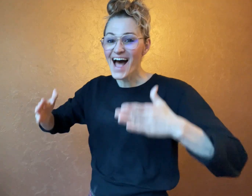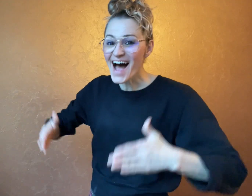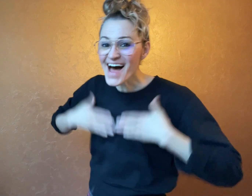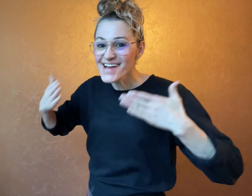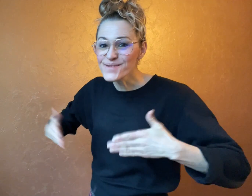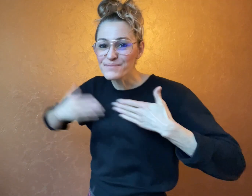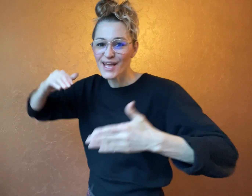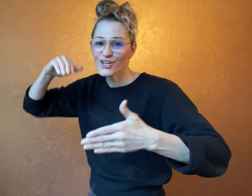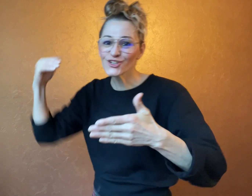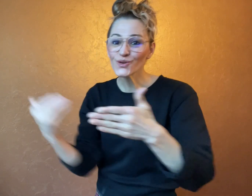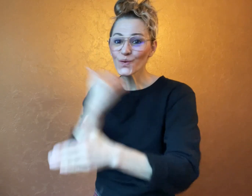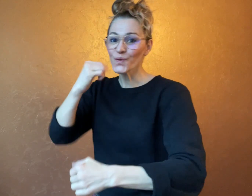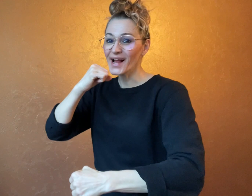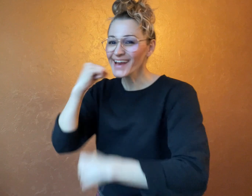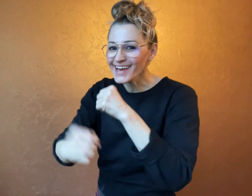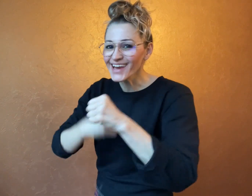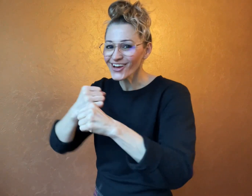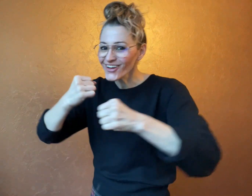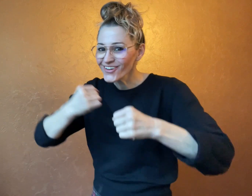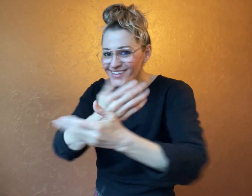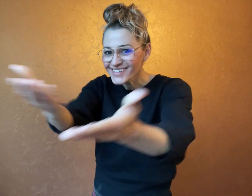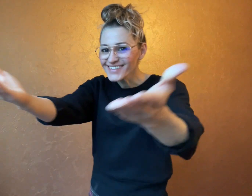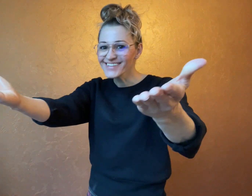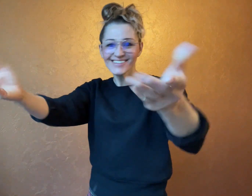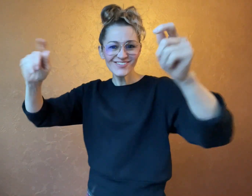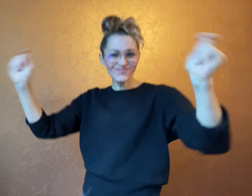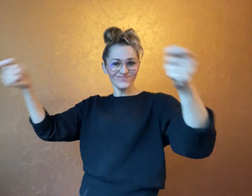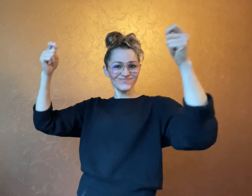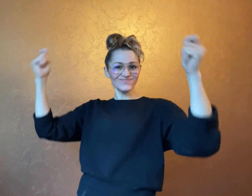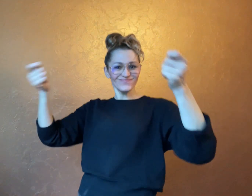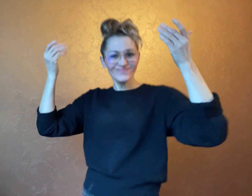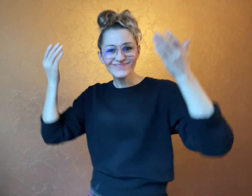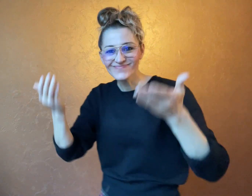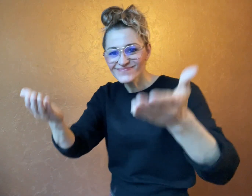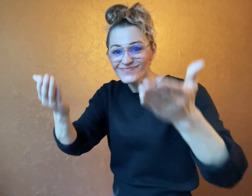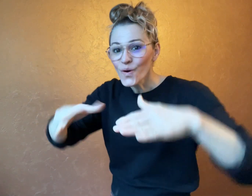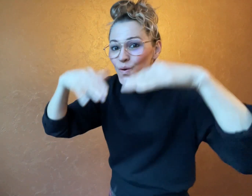Happy New Year!